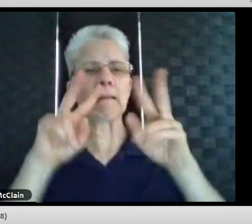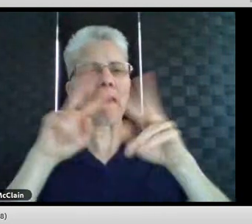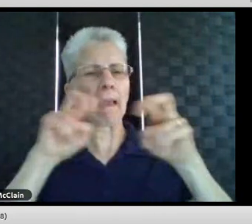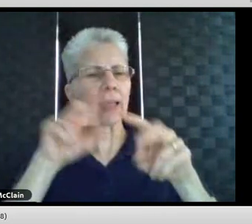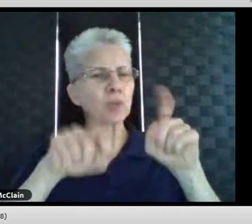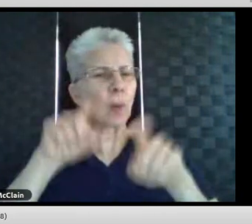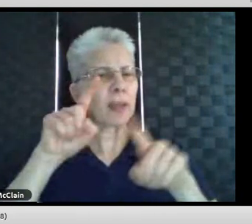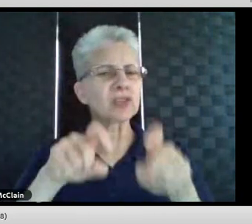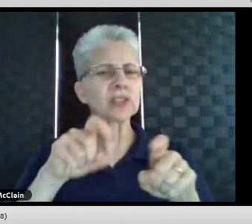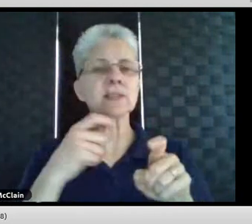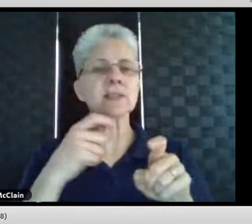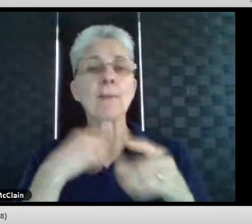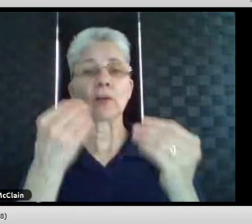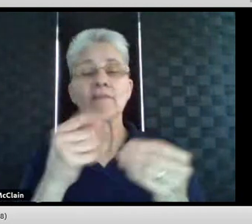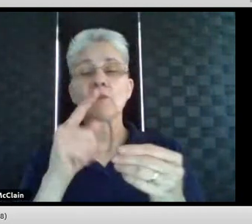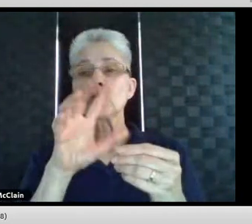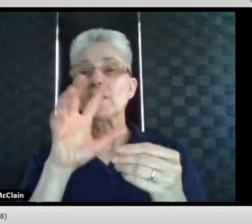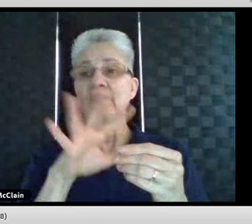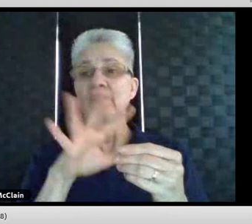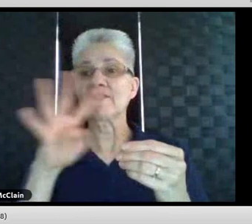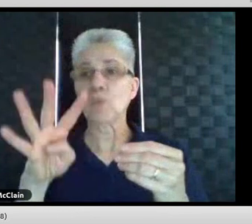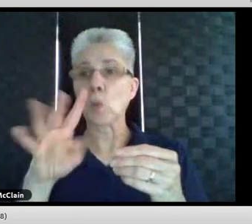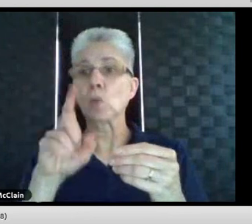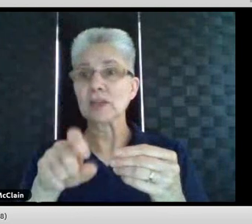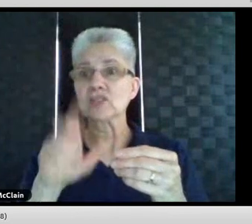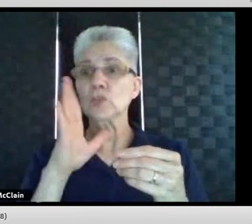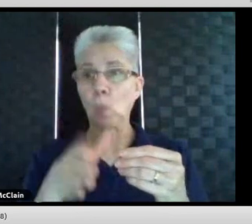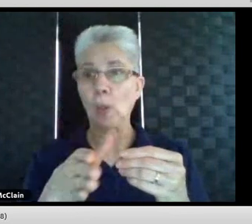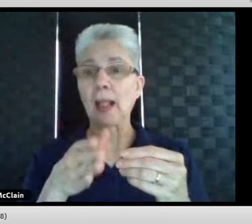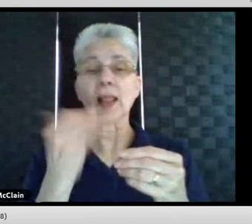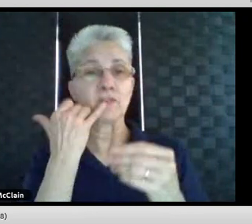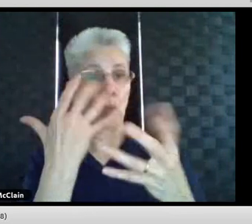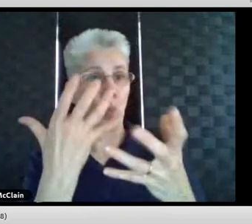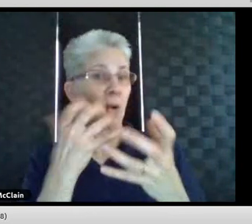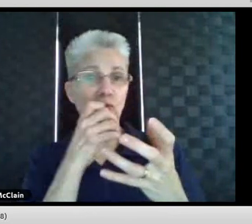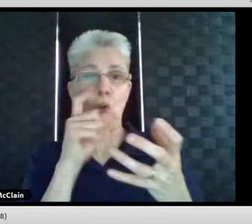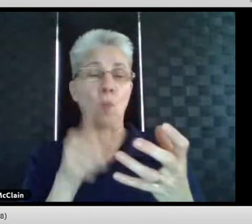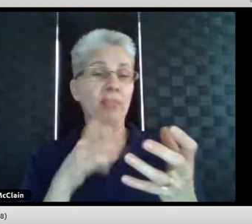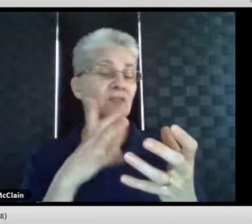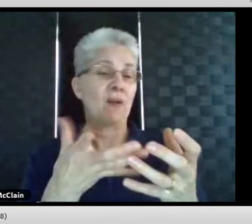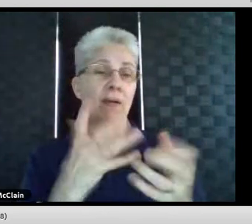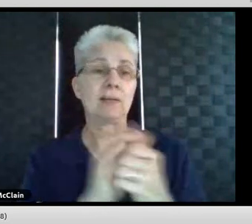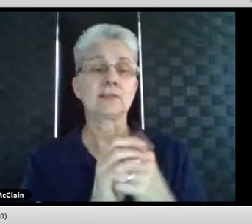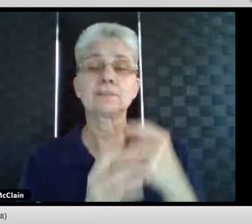I'm going to give you 154 of them if you want them. If you don't want them, that's okay, but analyze them.